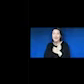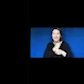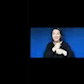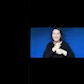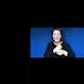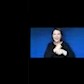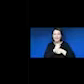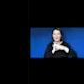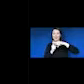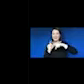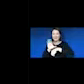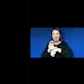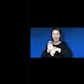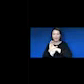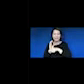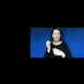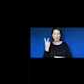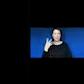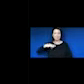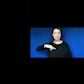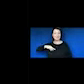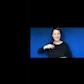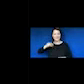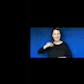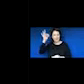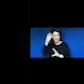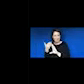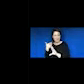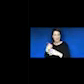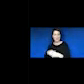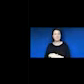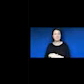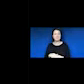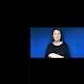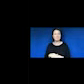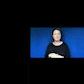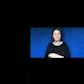Once you have completed the discovery activities, you should be able to get a good idea of who